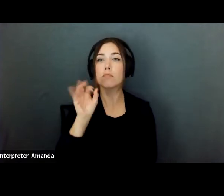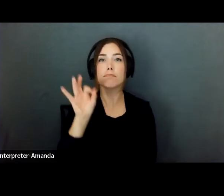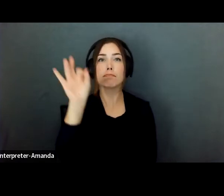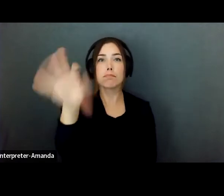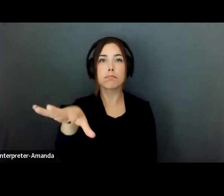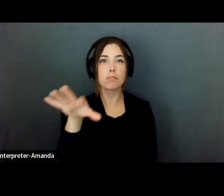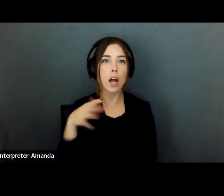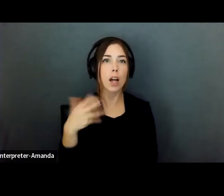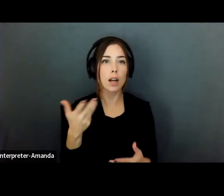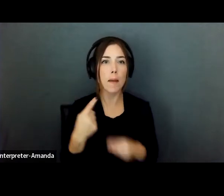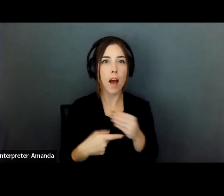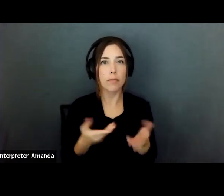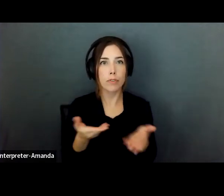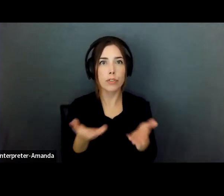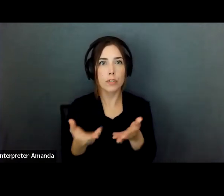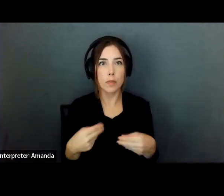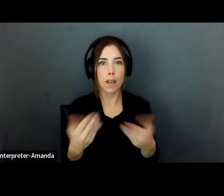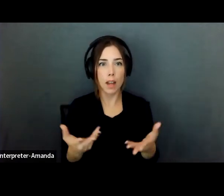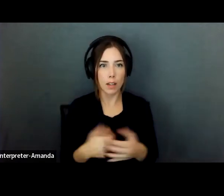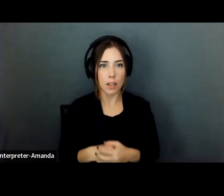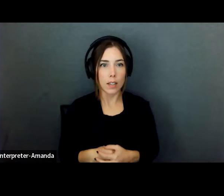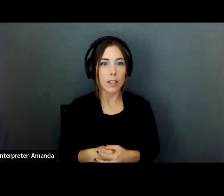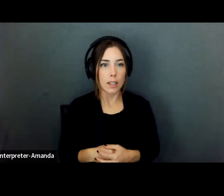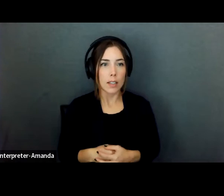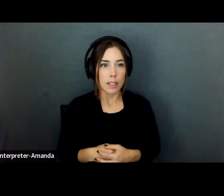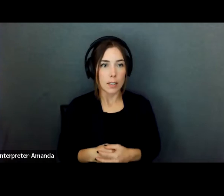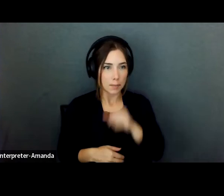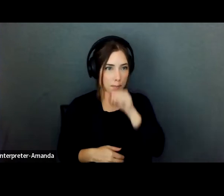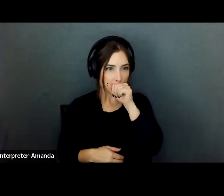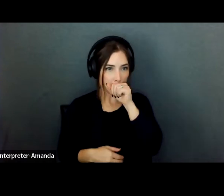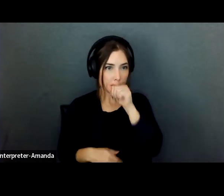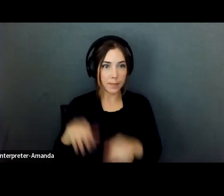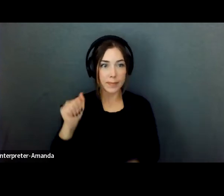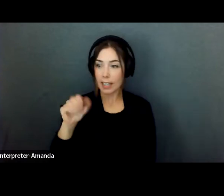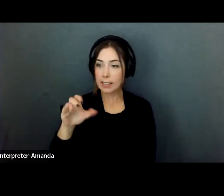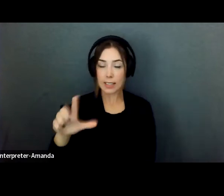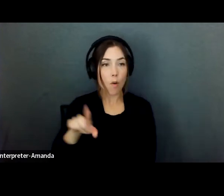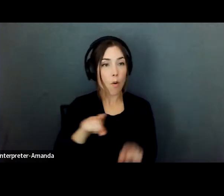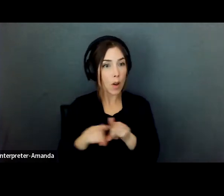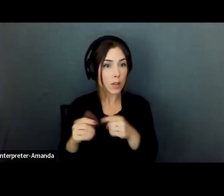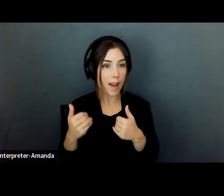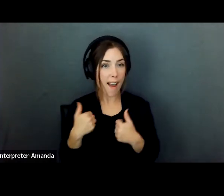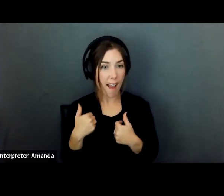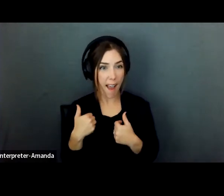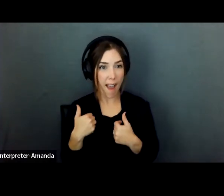And they are always, to opportunities to engage.